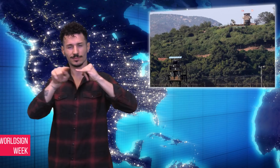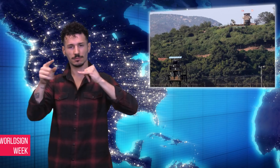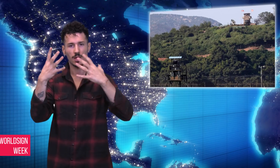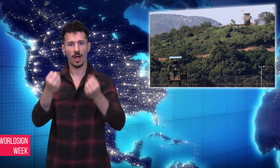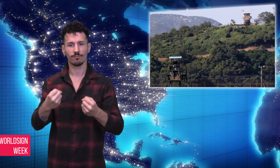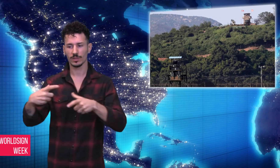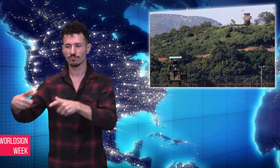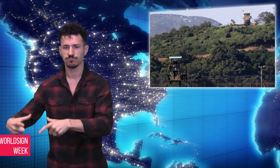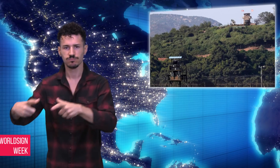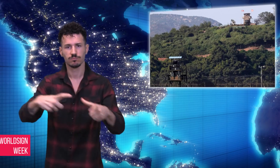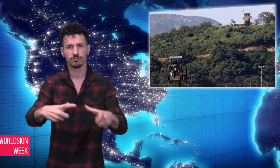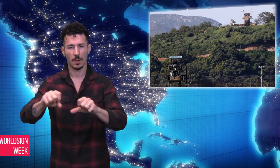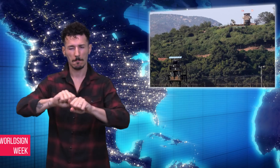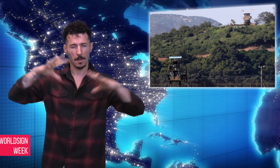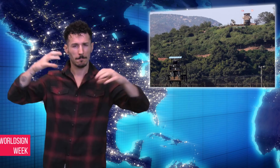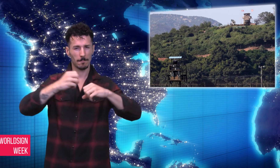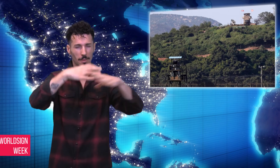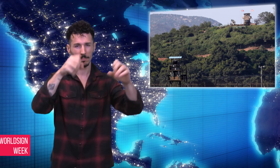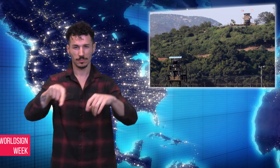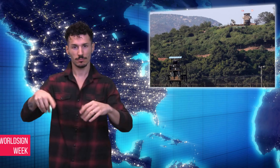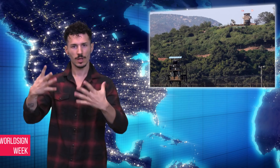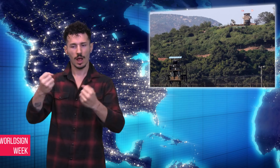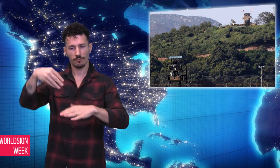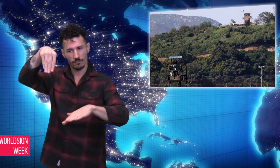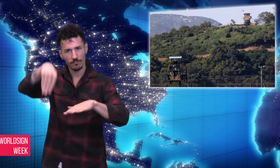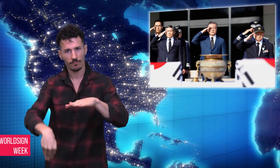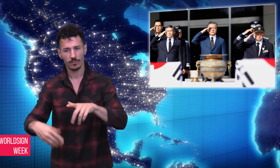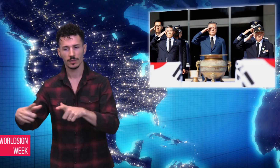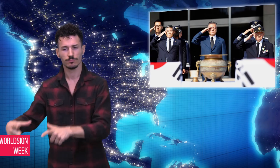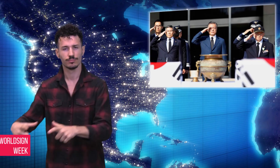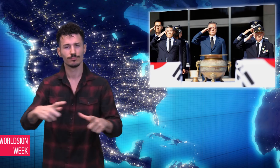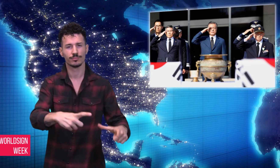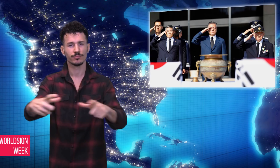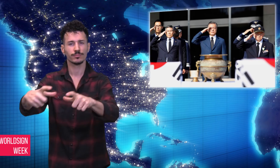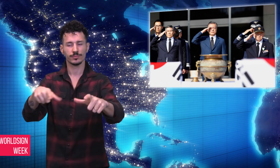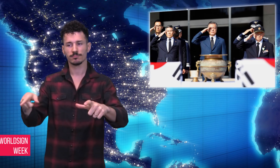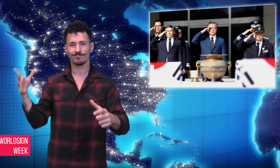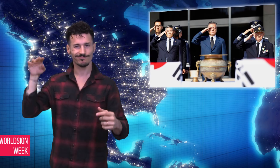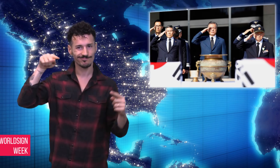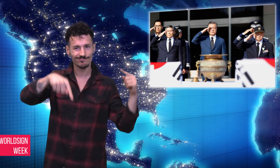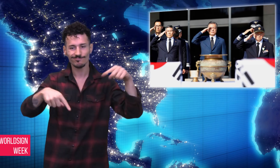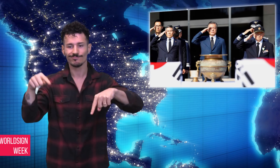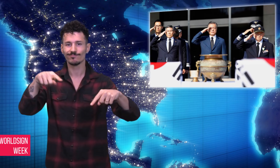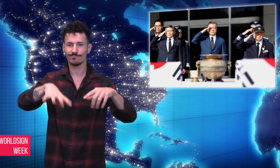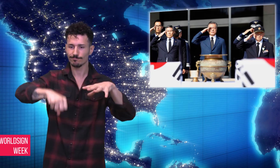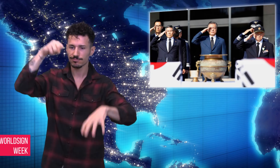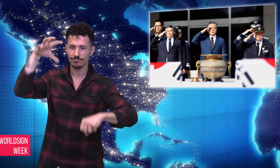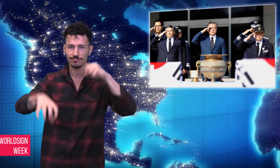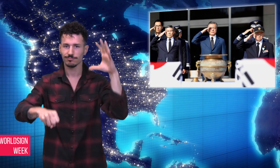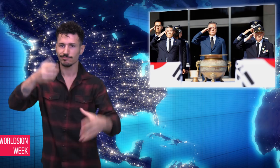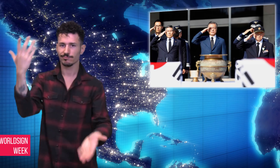landmines planted at their border during the Korean War as result of